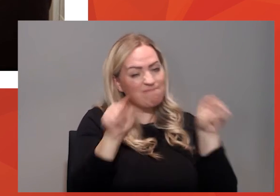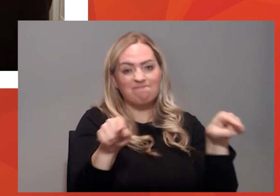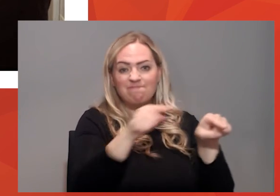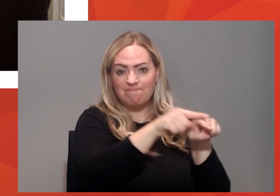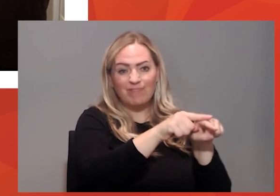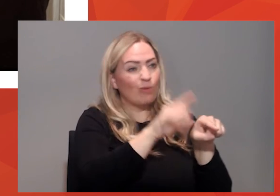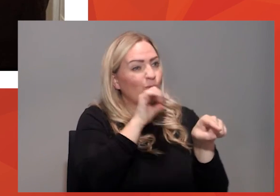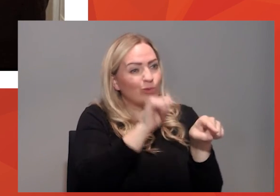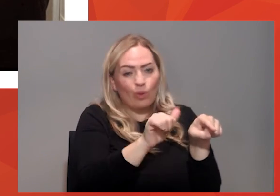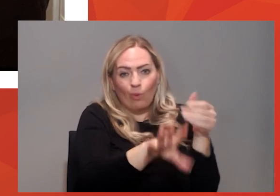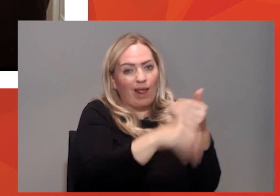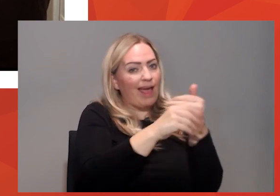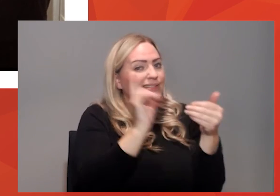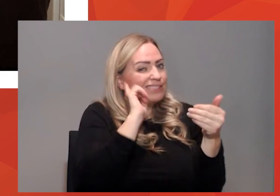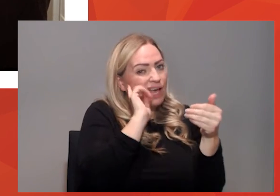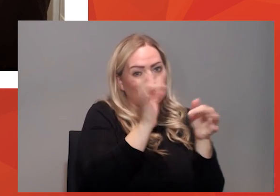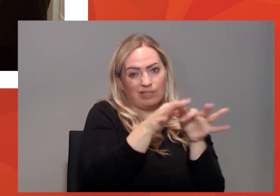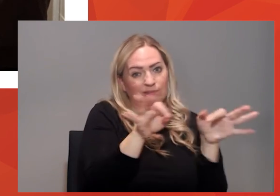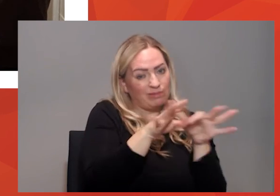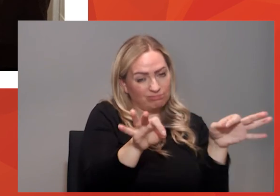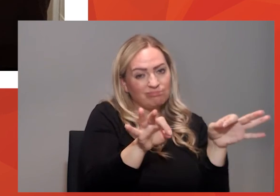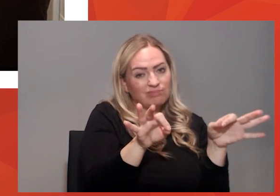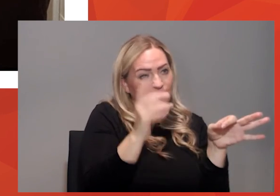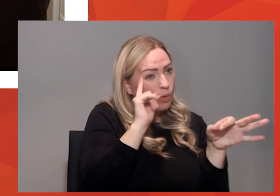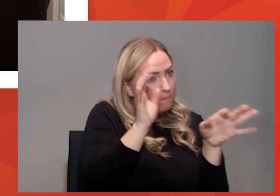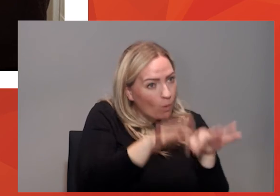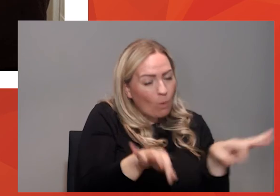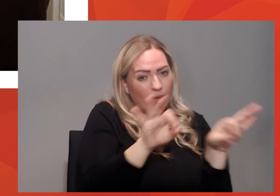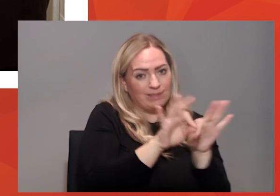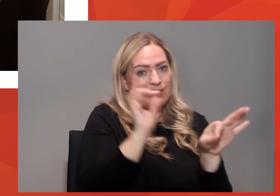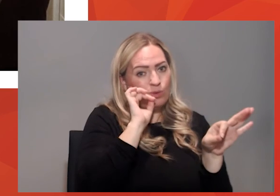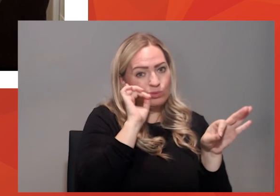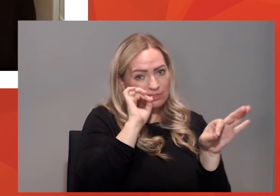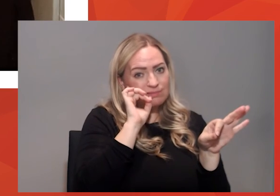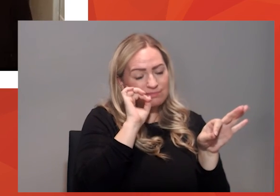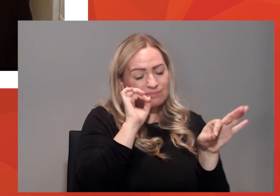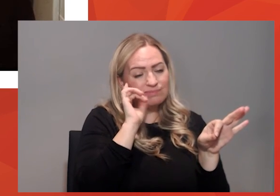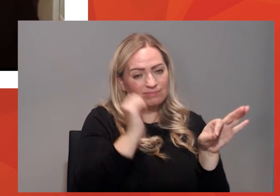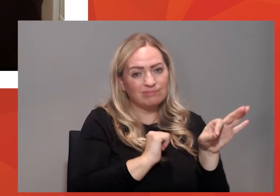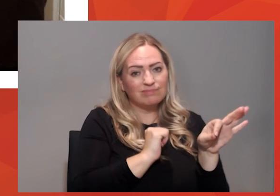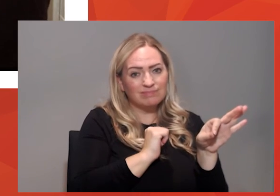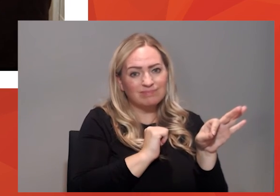when we do not subtitle the important sound with the subtitles.